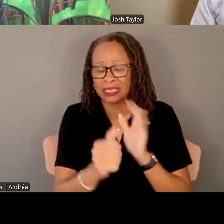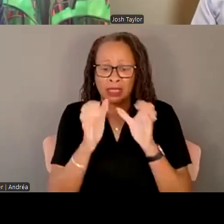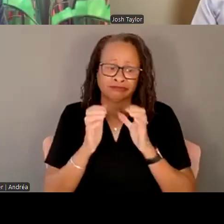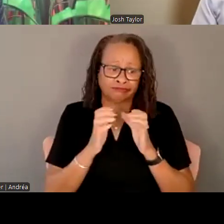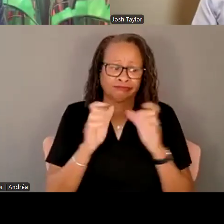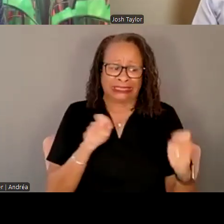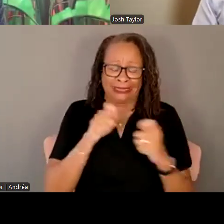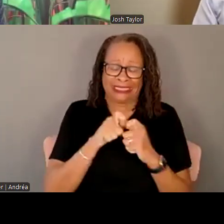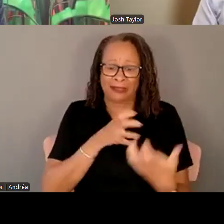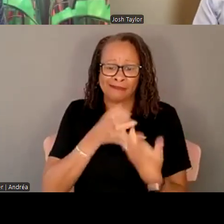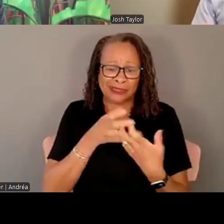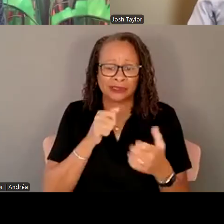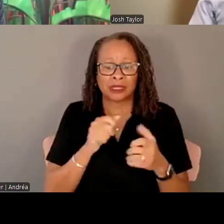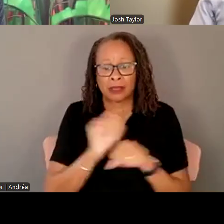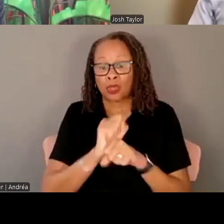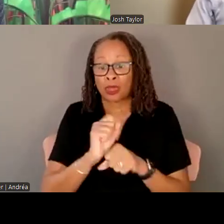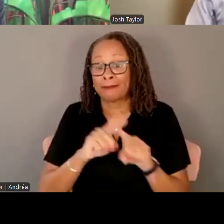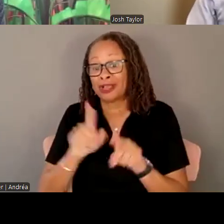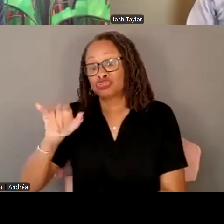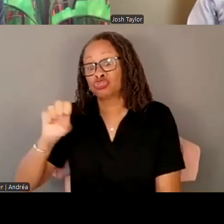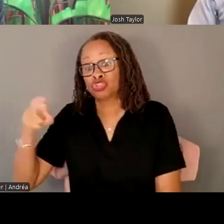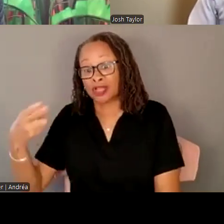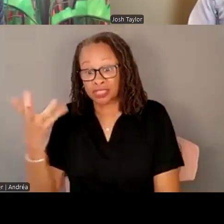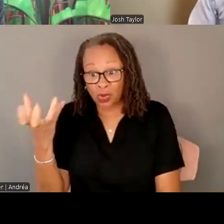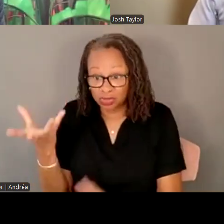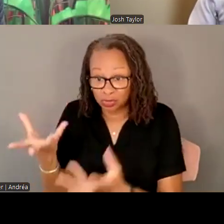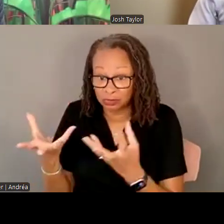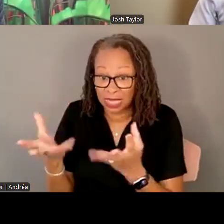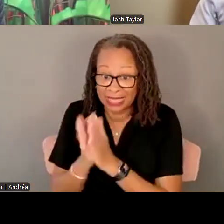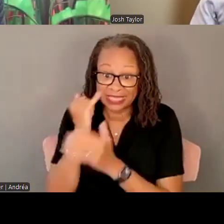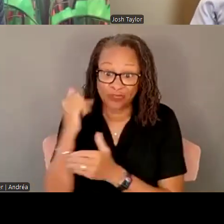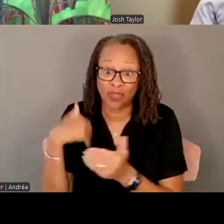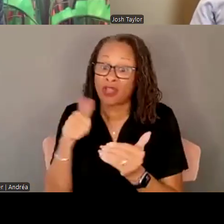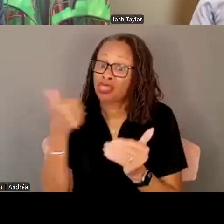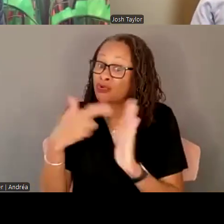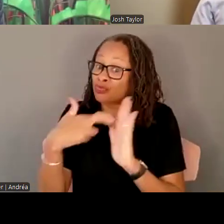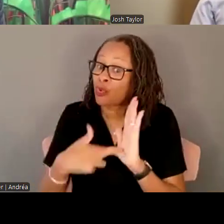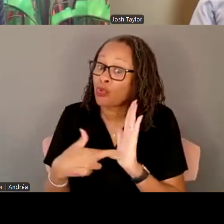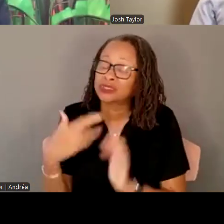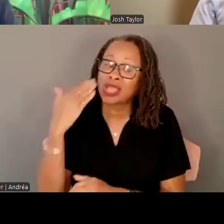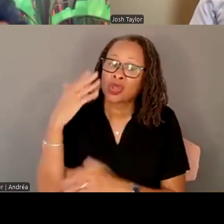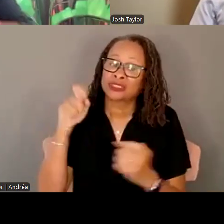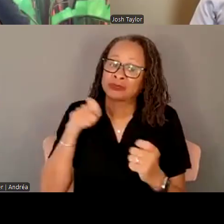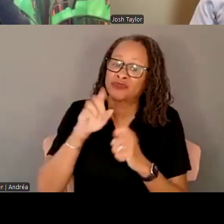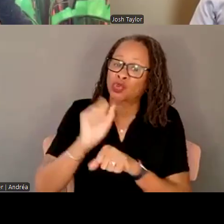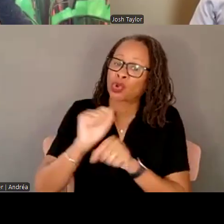but also, Josh, I wanted to give you a chance to, are there other roles? I know especially you work with schools and transition things.